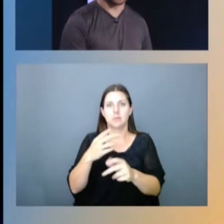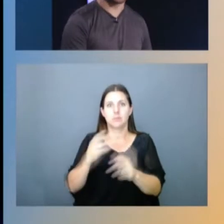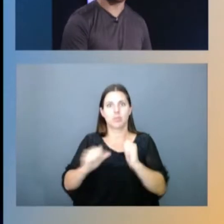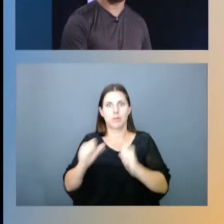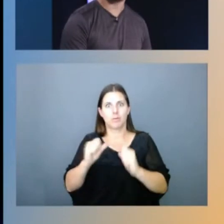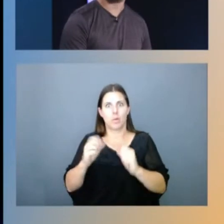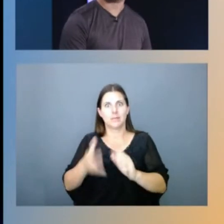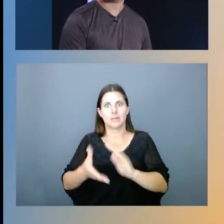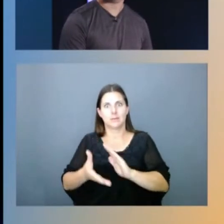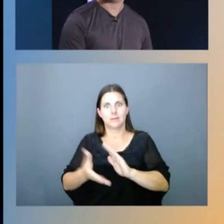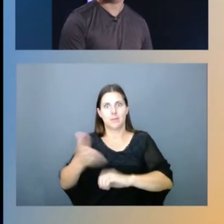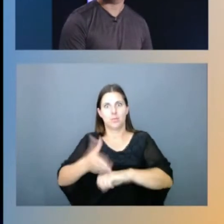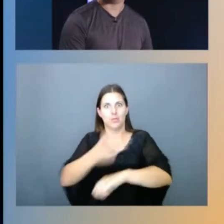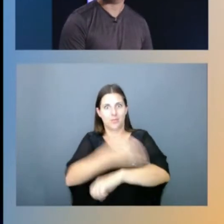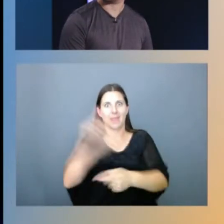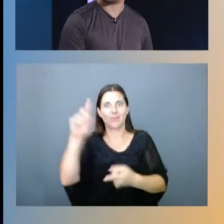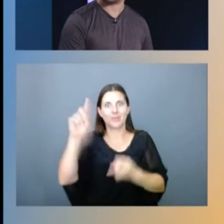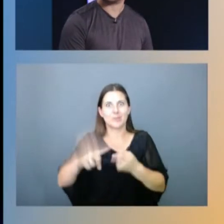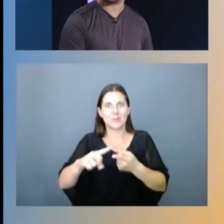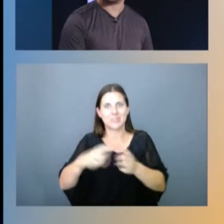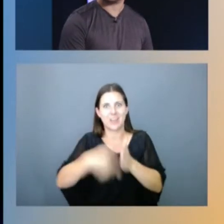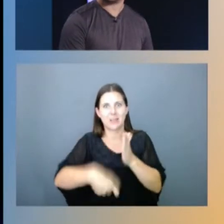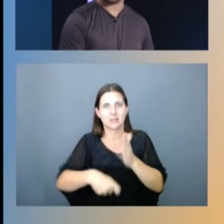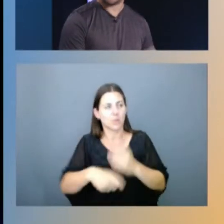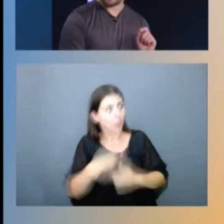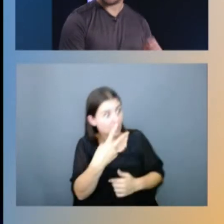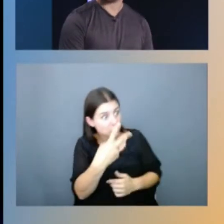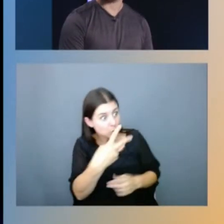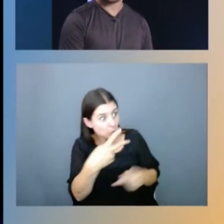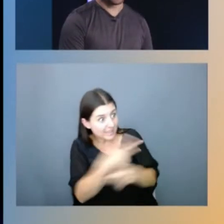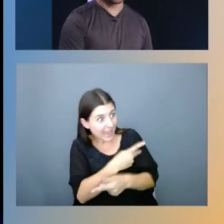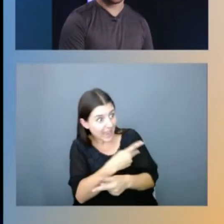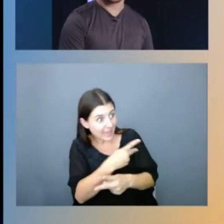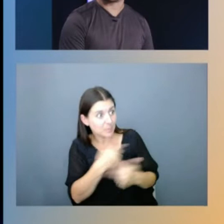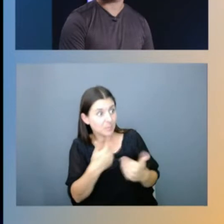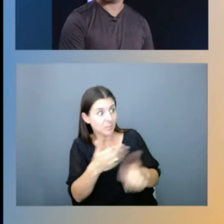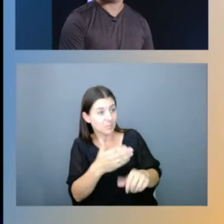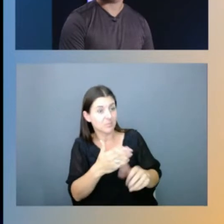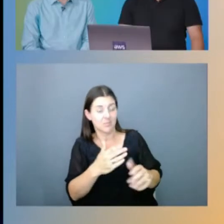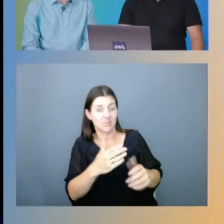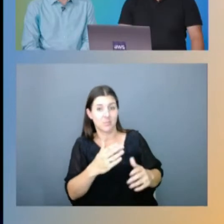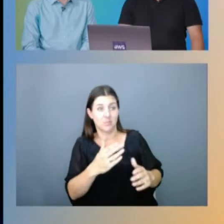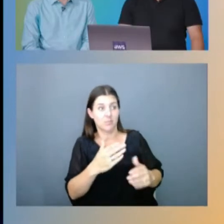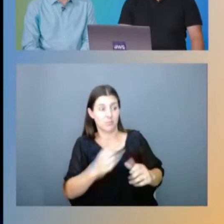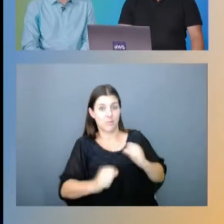[Art] Wow, a two X performance improvement out of the box. Out of the box. - Just by switching to Inferentia. - [Ron] Yep.